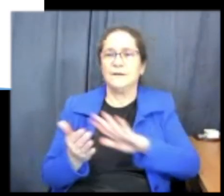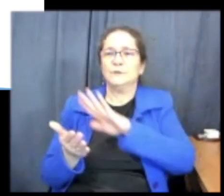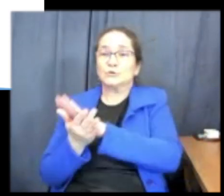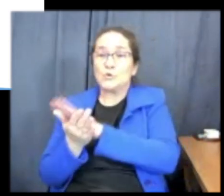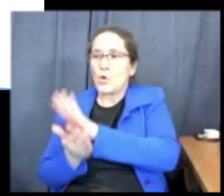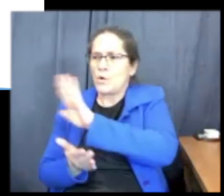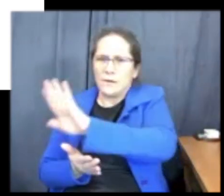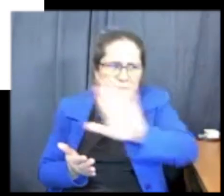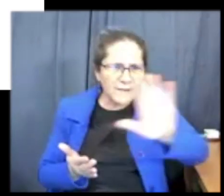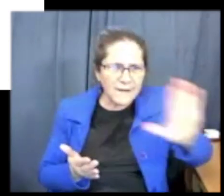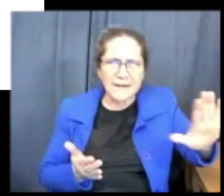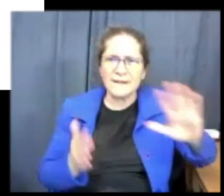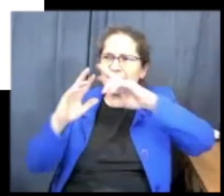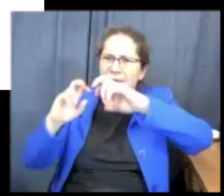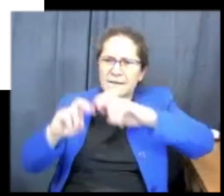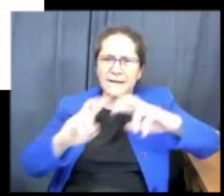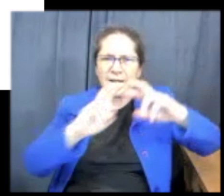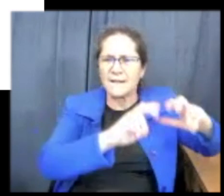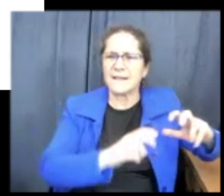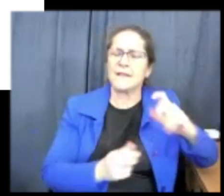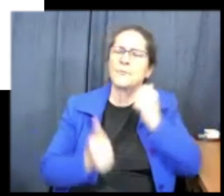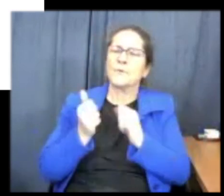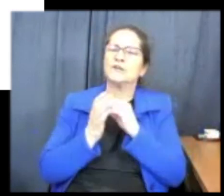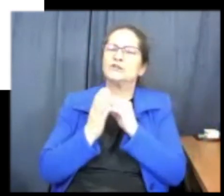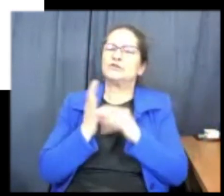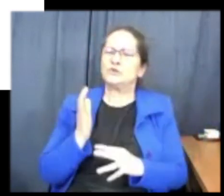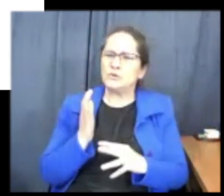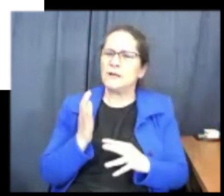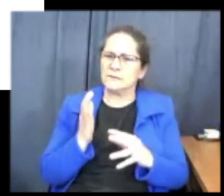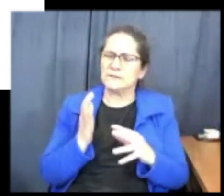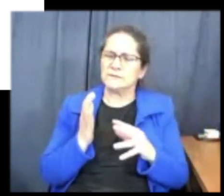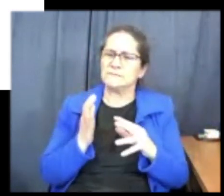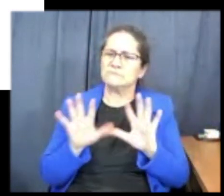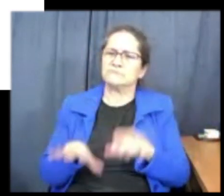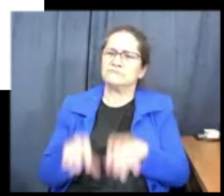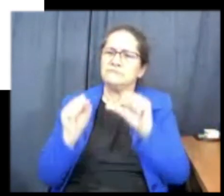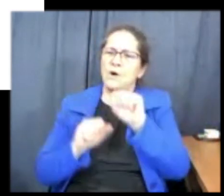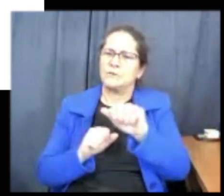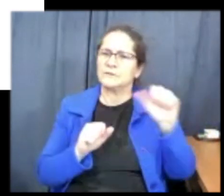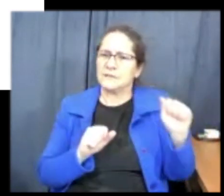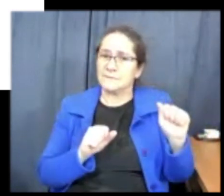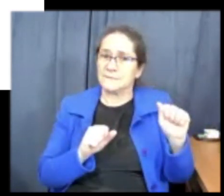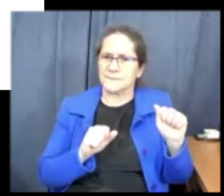taking the alternate assessment and see if there's any red flags. Are there any schools or grades that